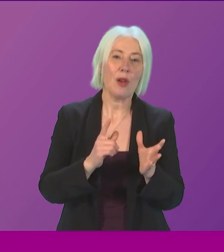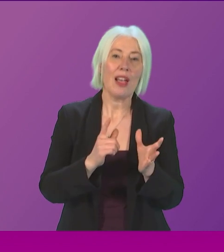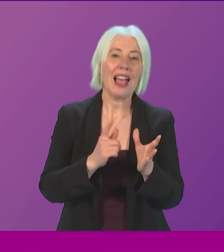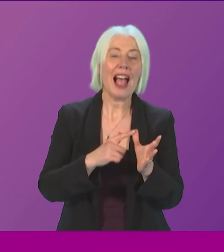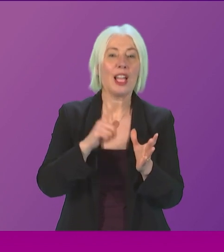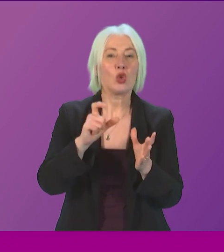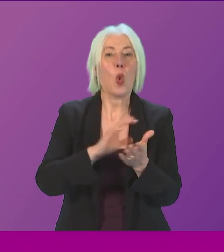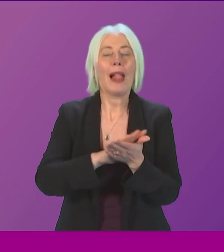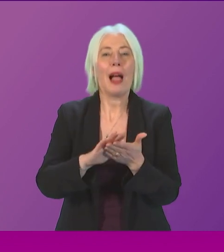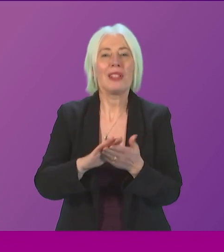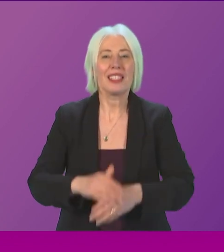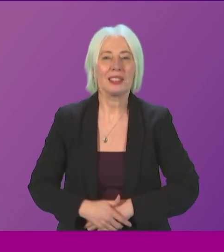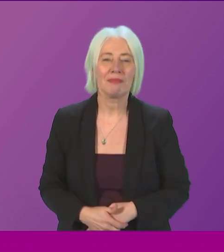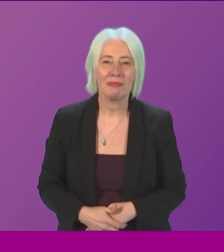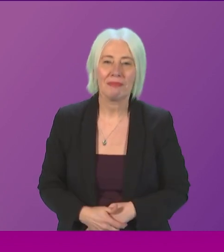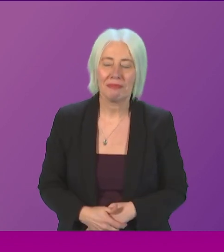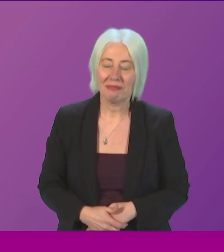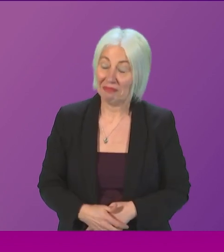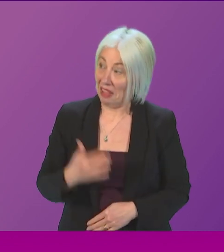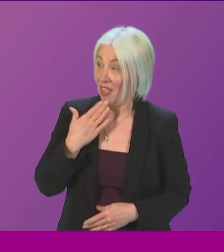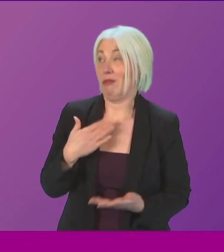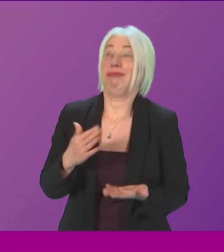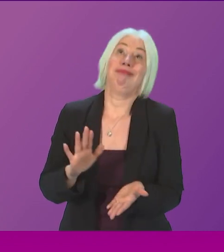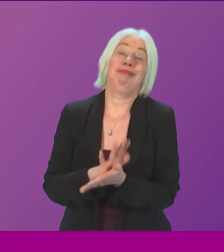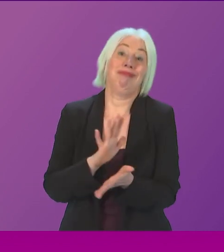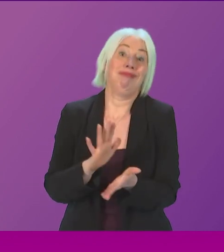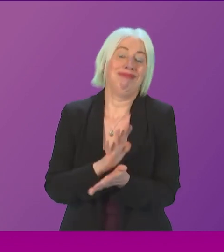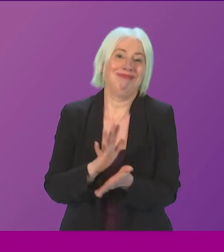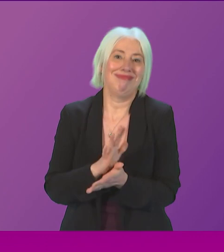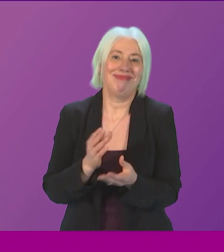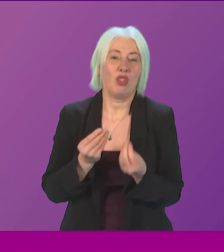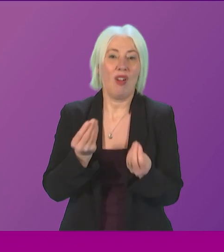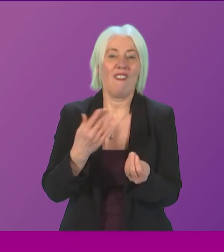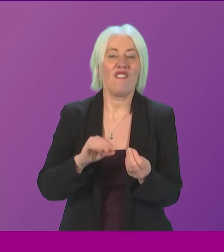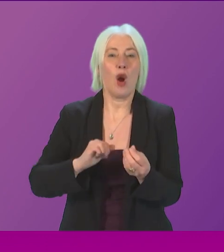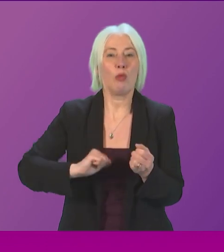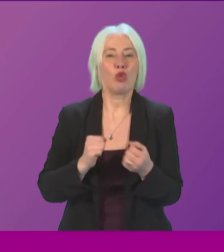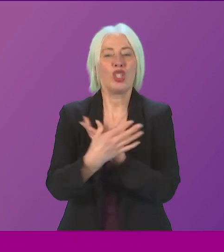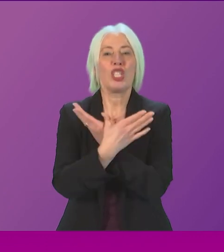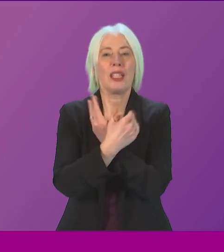It gives me great pleasure to offer on behalf of the Scottish Liberal Democrats our warmest